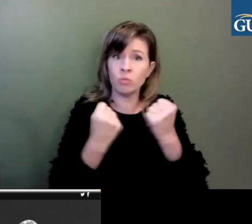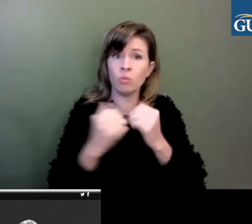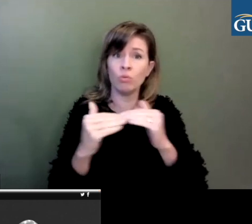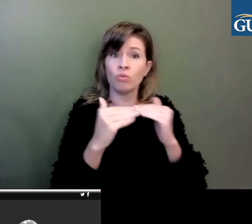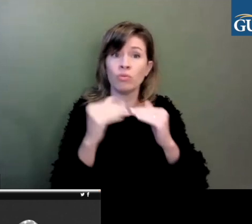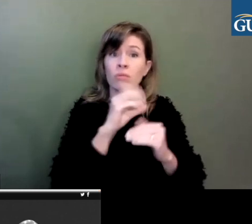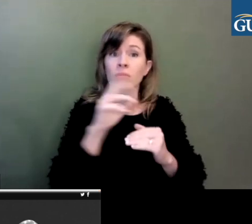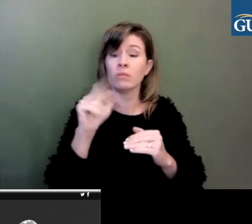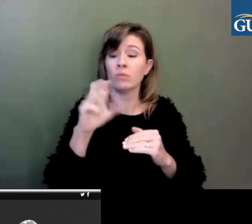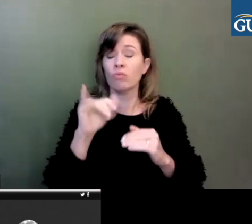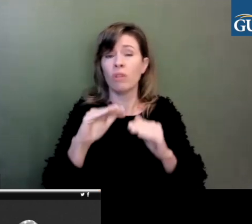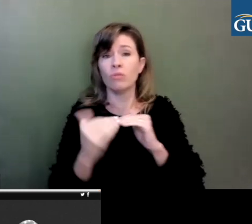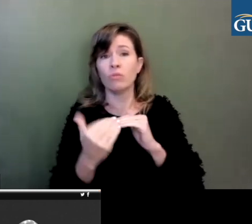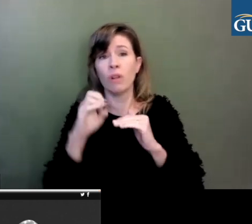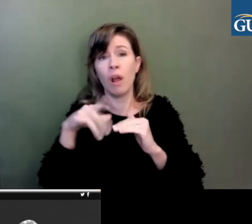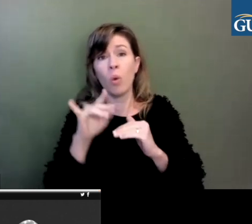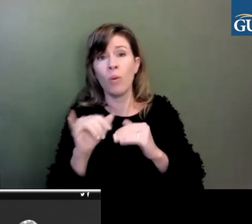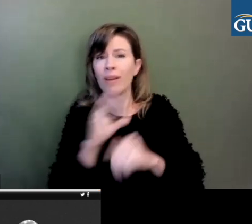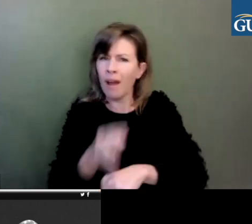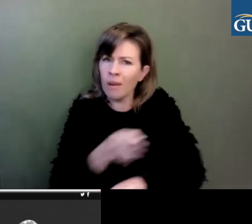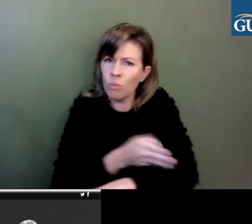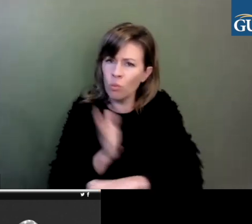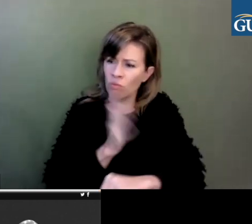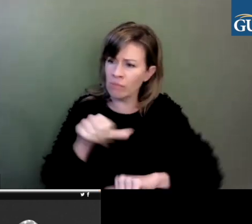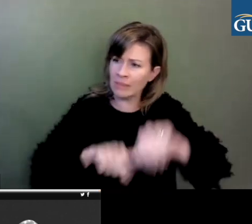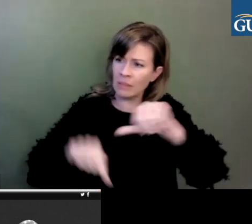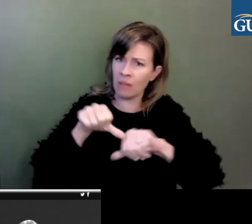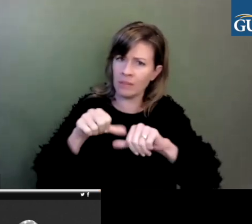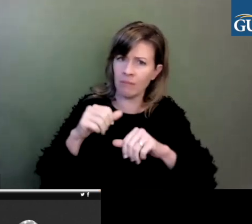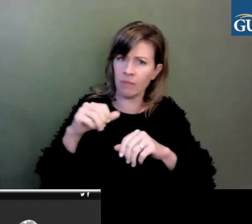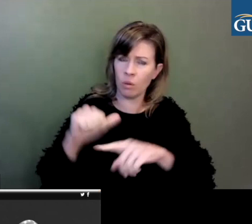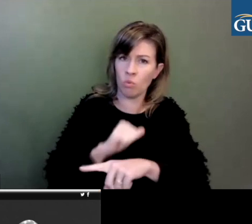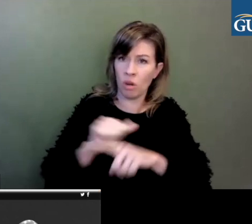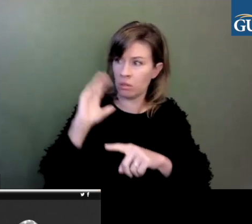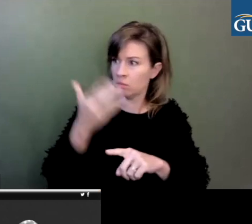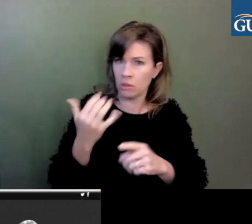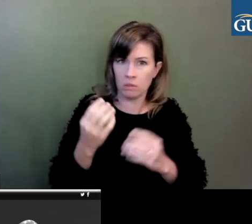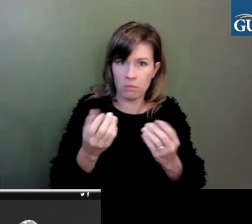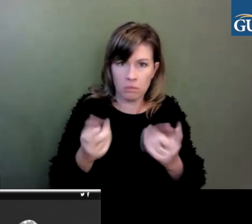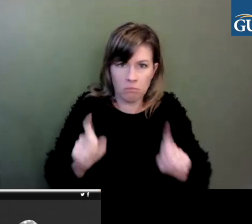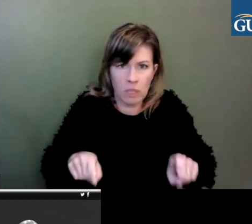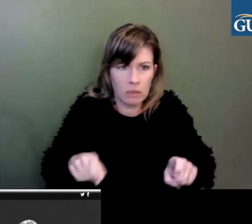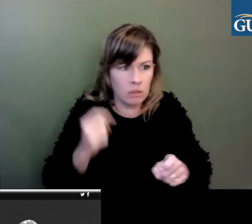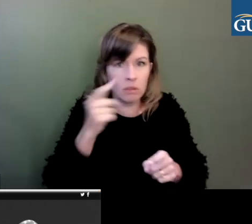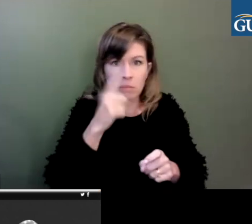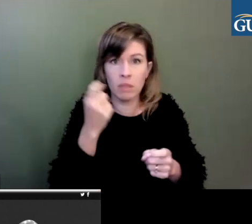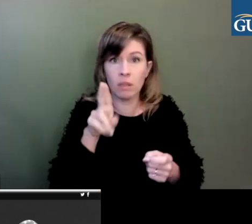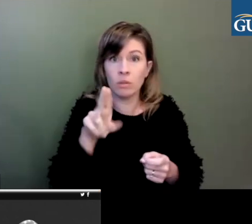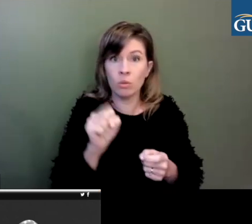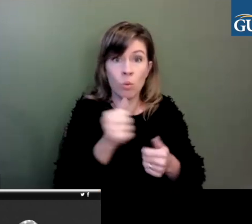through scientific practices. A plea that seems evermore urgent giving the US Supreme Court recent rulings on race-